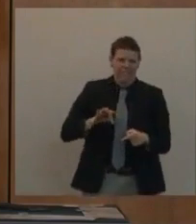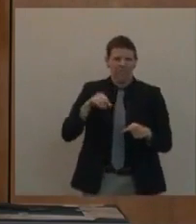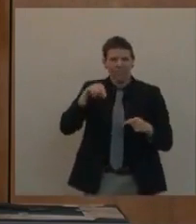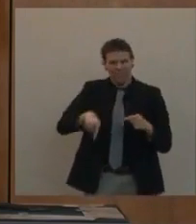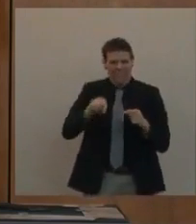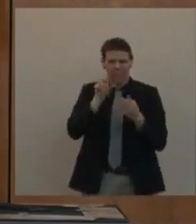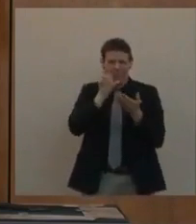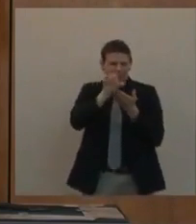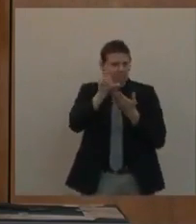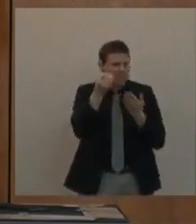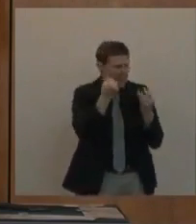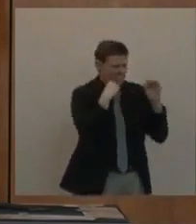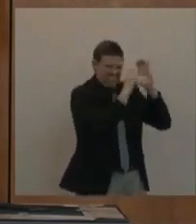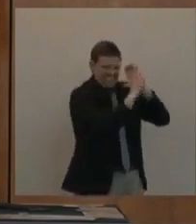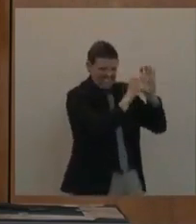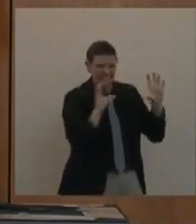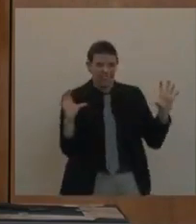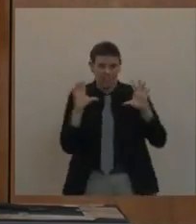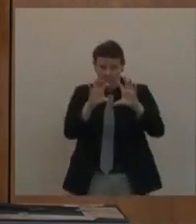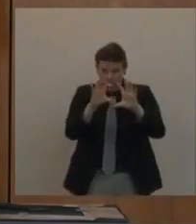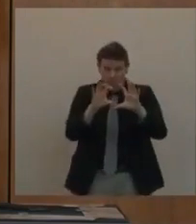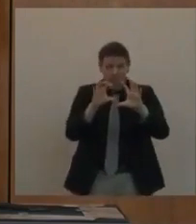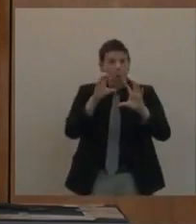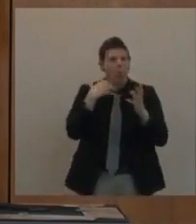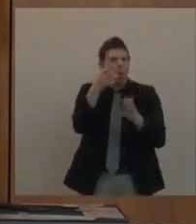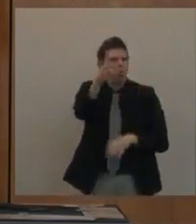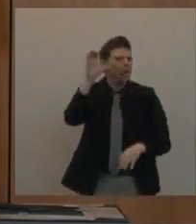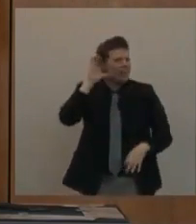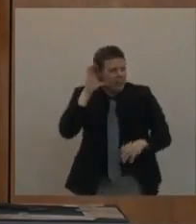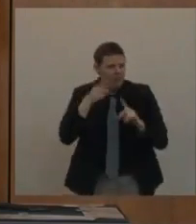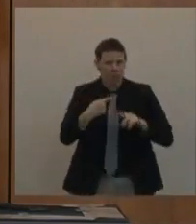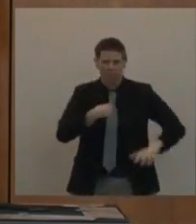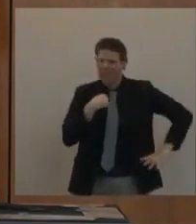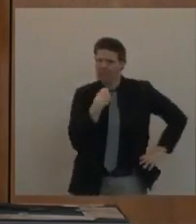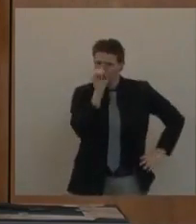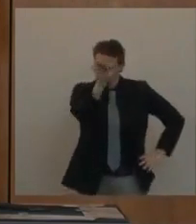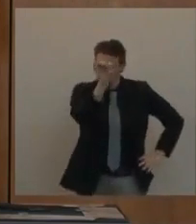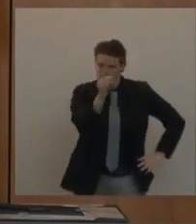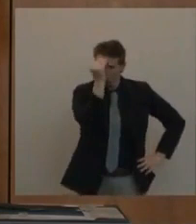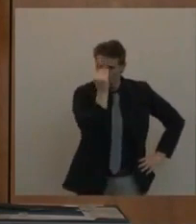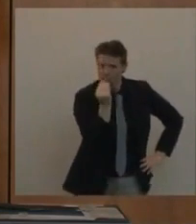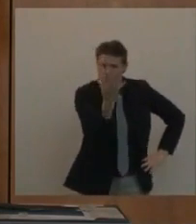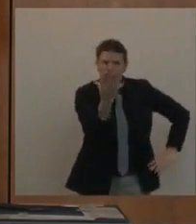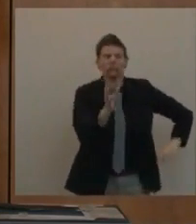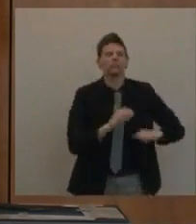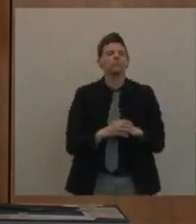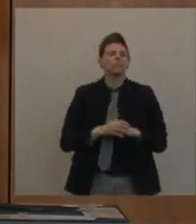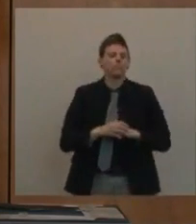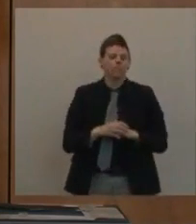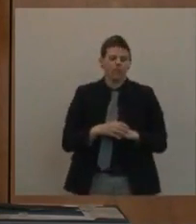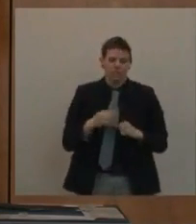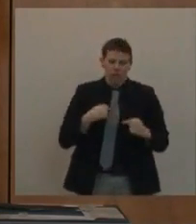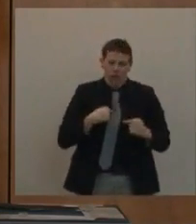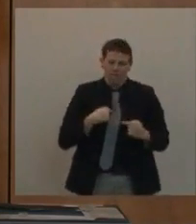WE WANT IT AVAILABLE TO EVERYONE WHO SHOULD BE ABLE TO BENEFIT FROM THOSE INVESTMENTS.